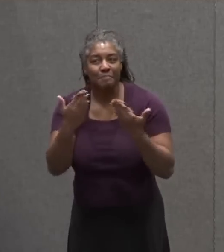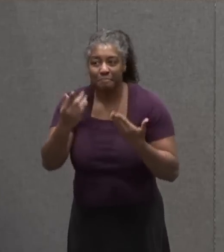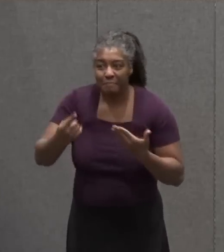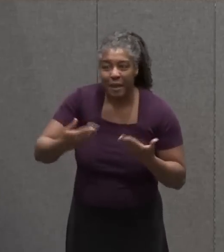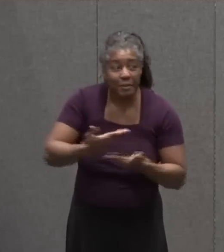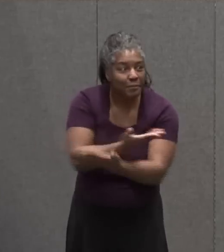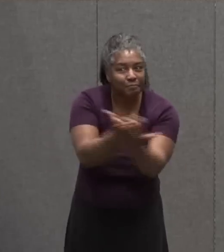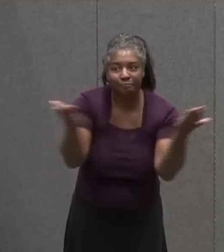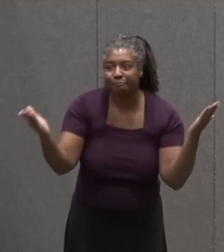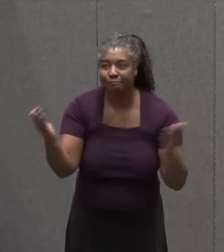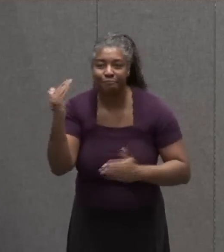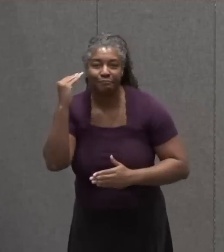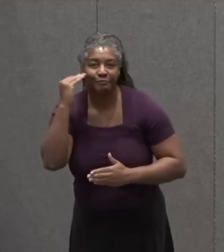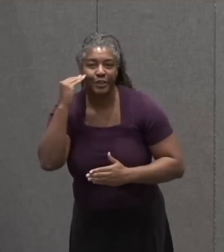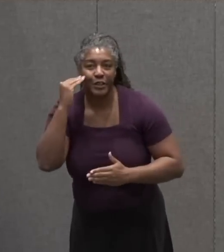It's a memory match game.